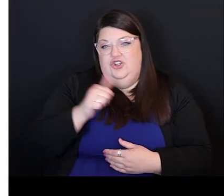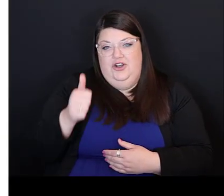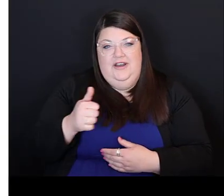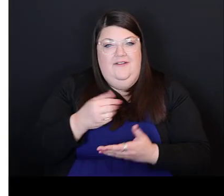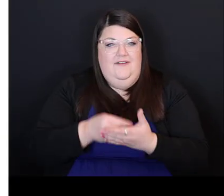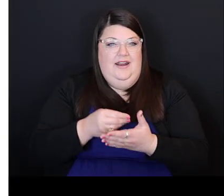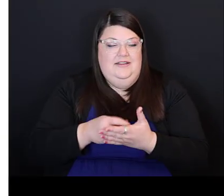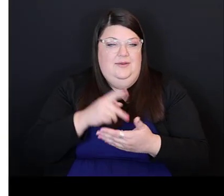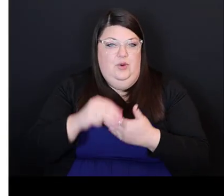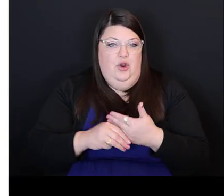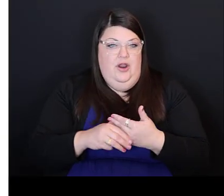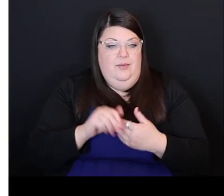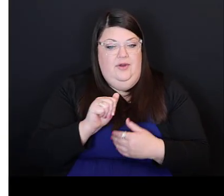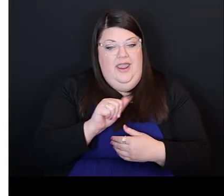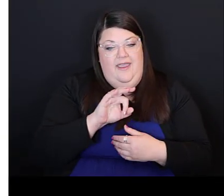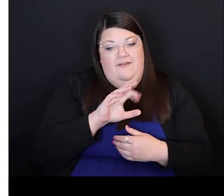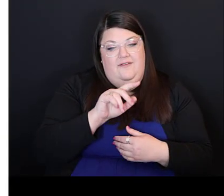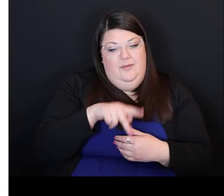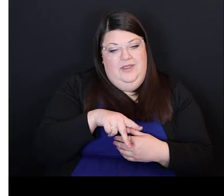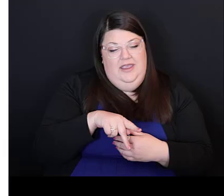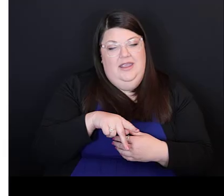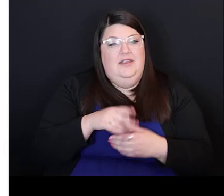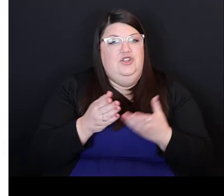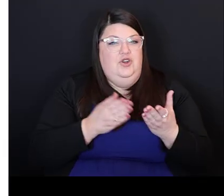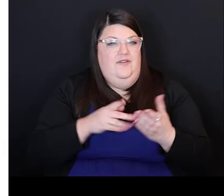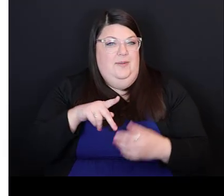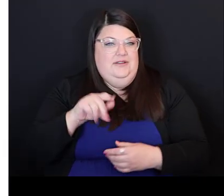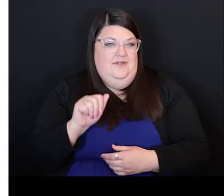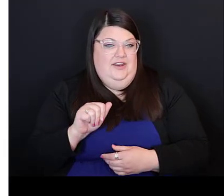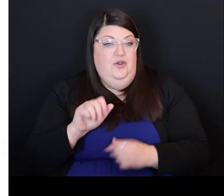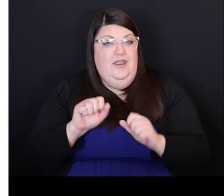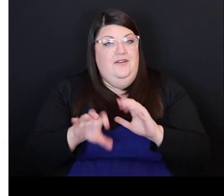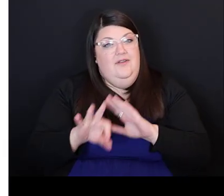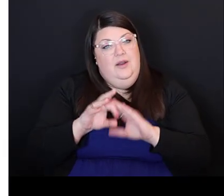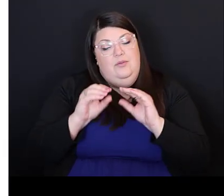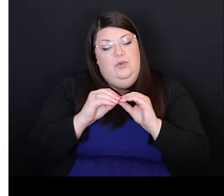PATF is the alternative financing program, or AFP serving Pennsylvania.